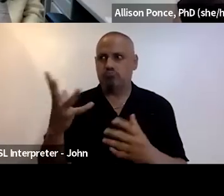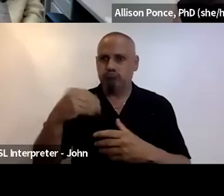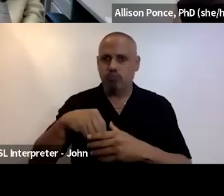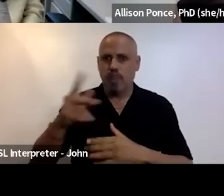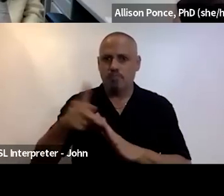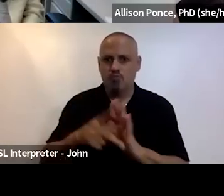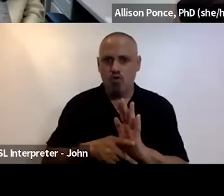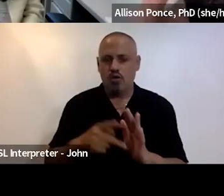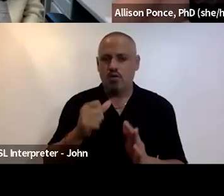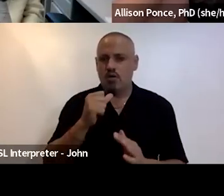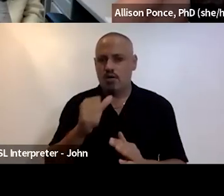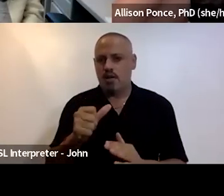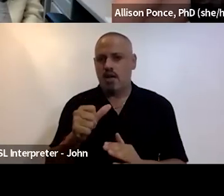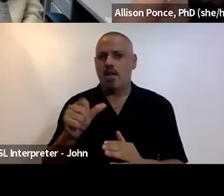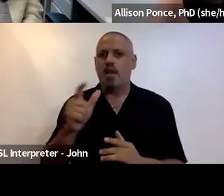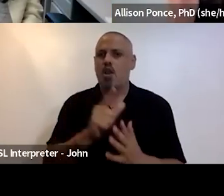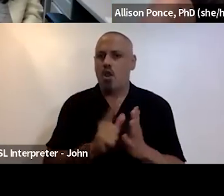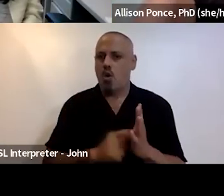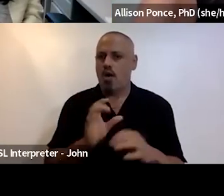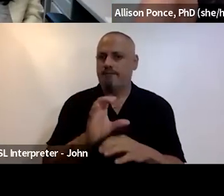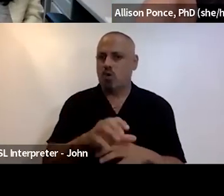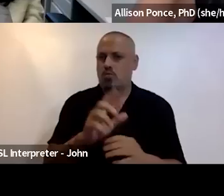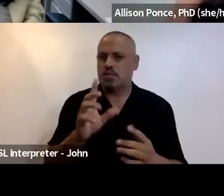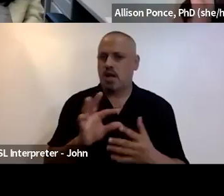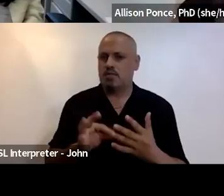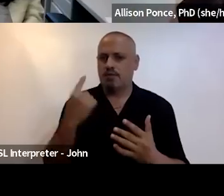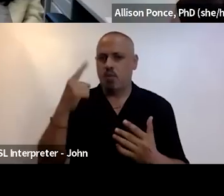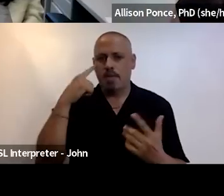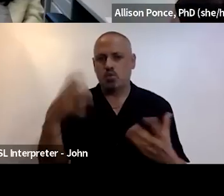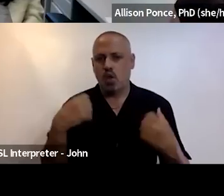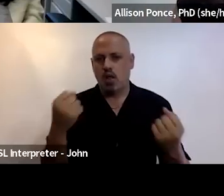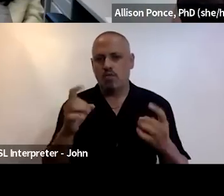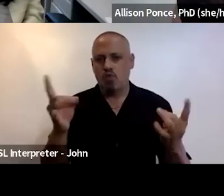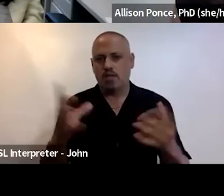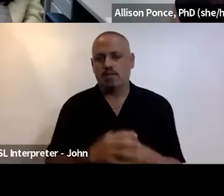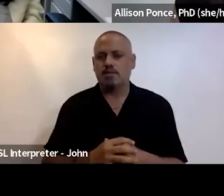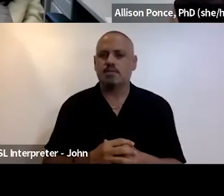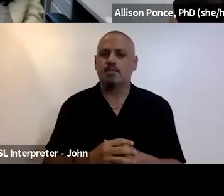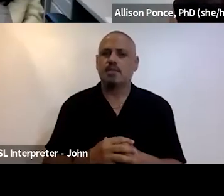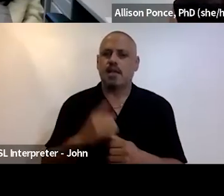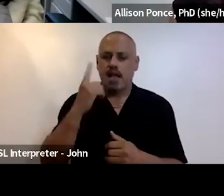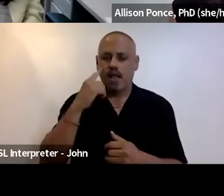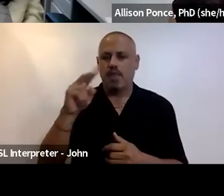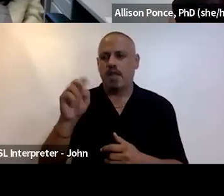as a non-law enforcement option for mental health crisis. But I think NAMI is an excellent resource,